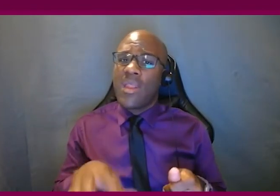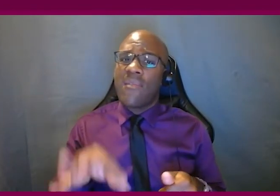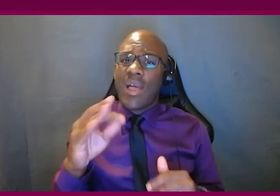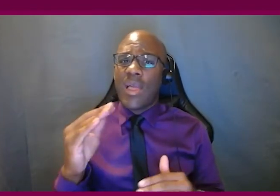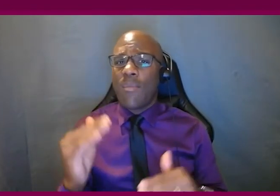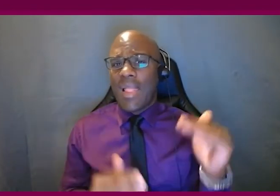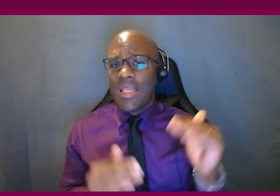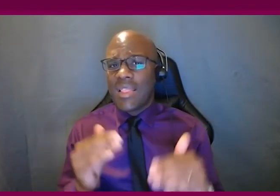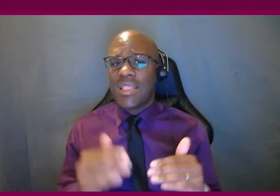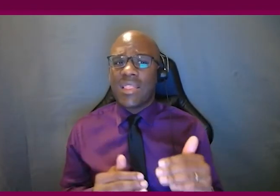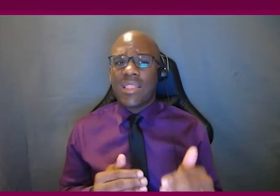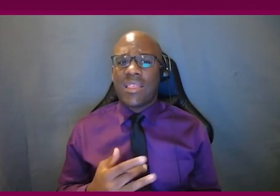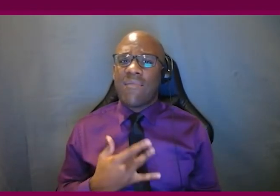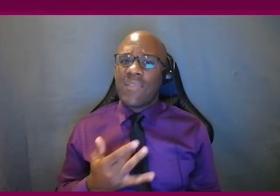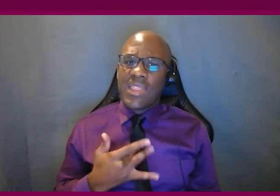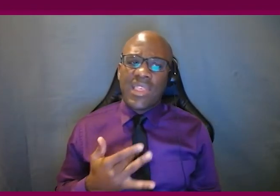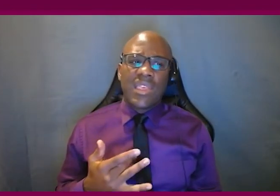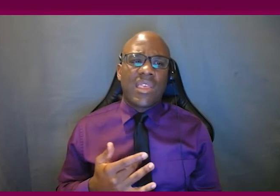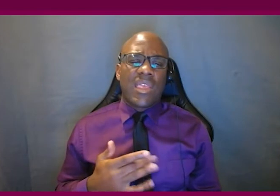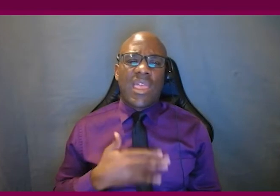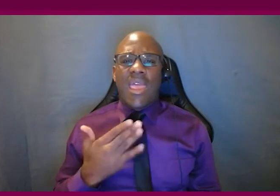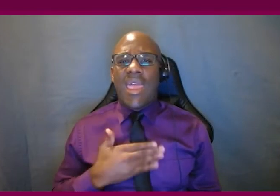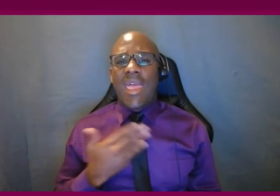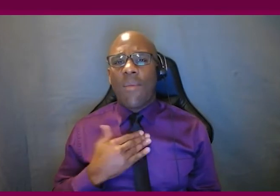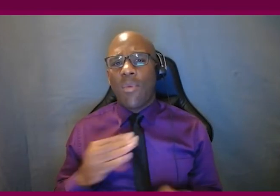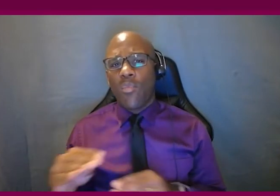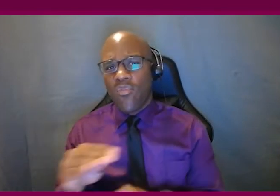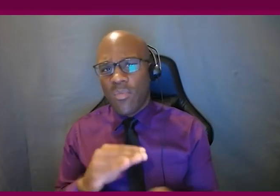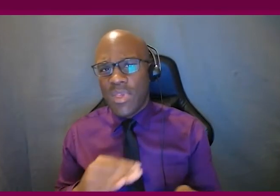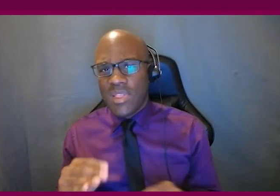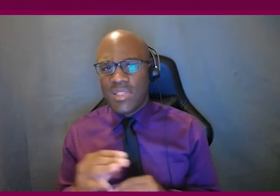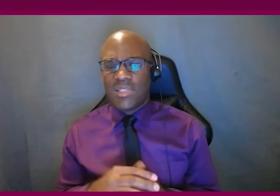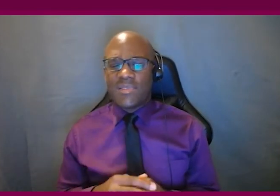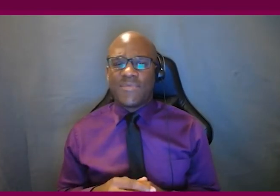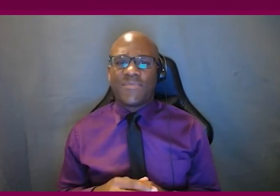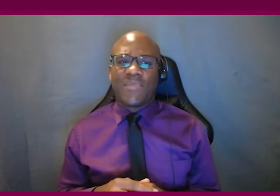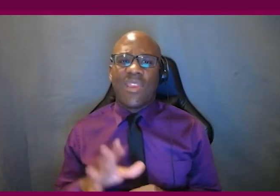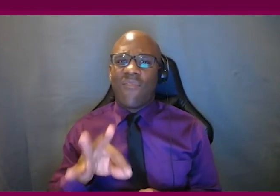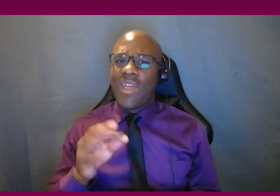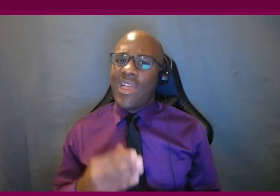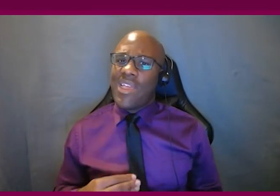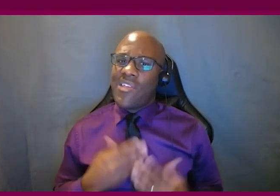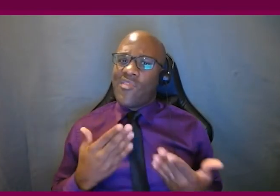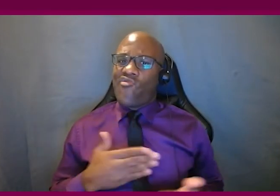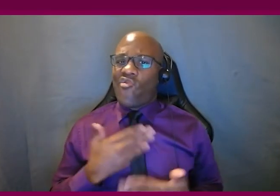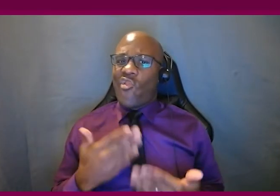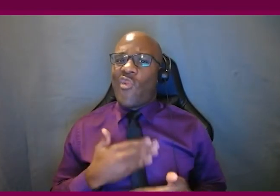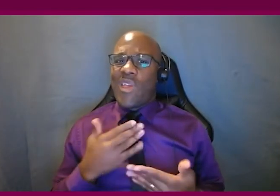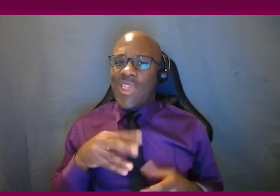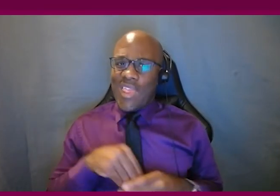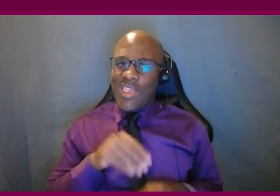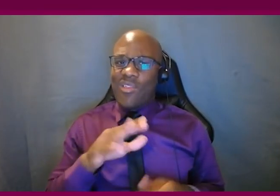Of course, I said earlier, getting enough rest, getting those eight hours of sleep or